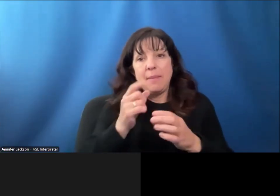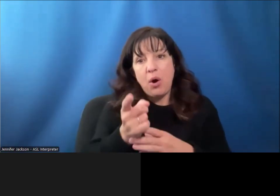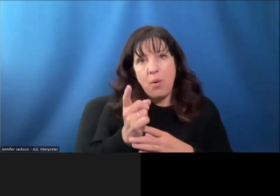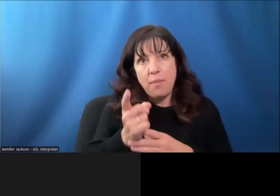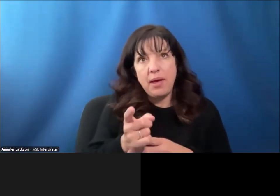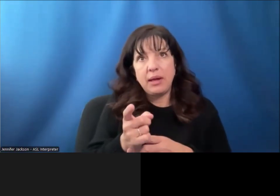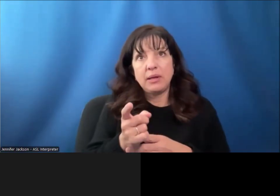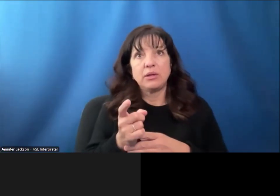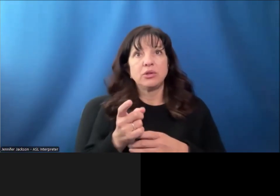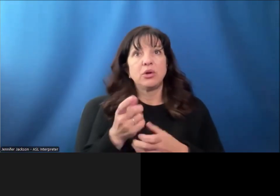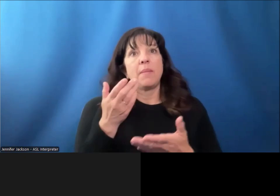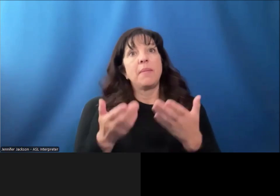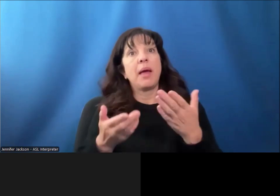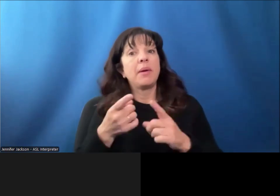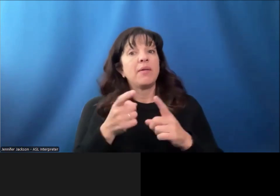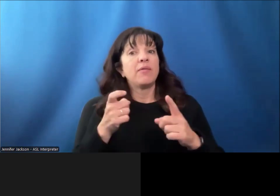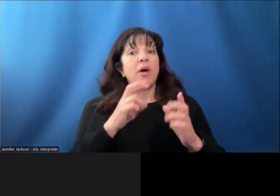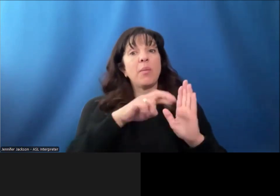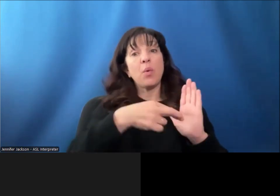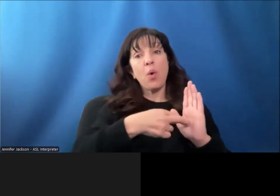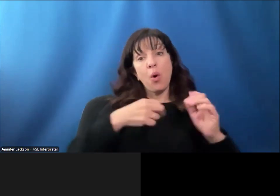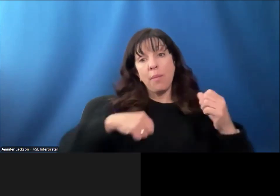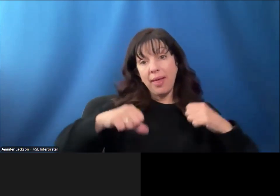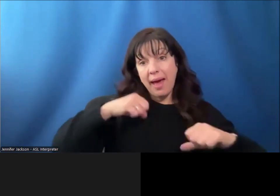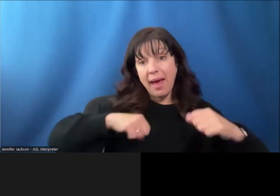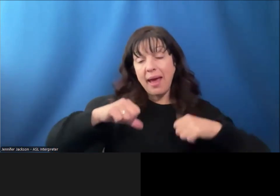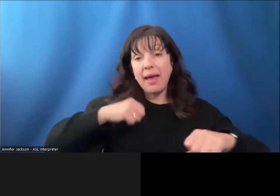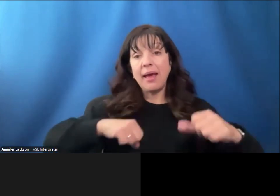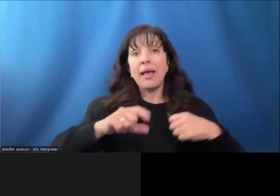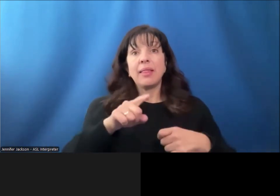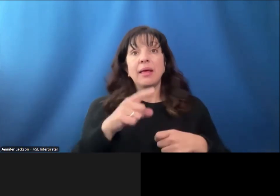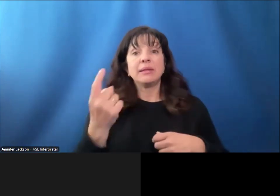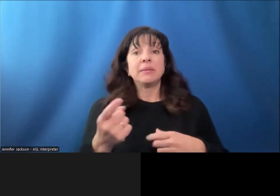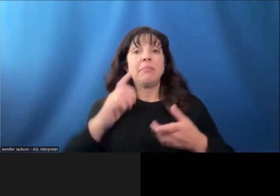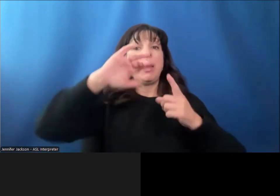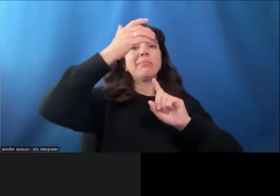can maybe be from role playing of them being something else and